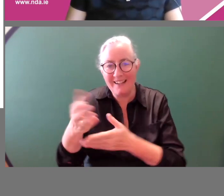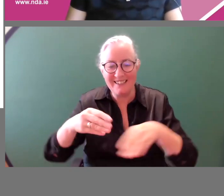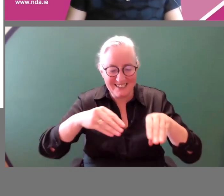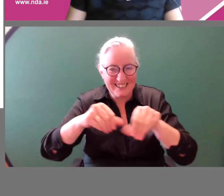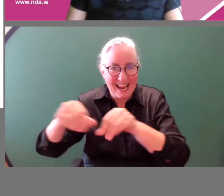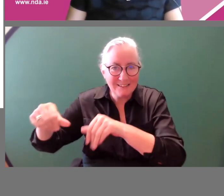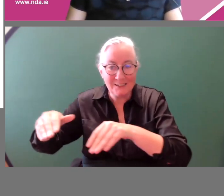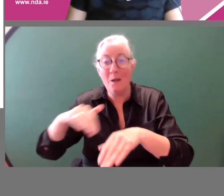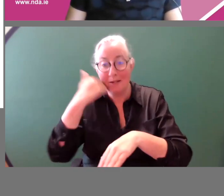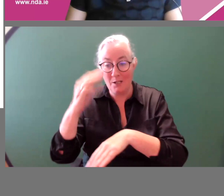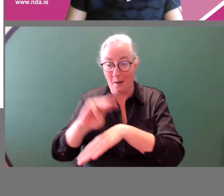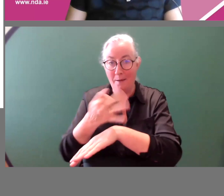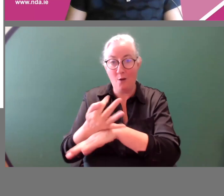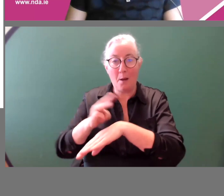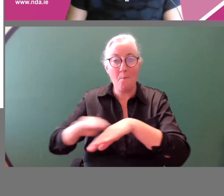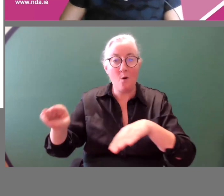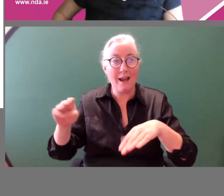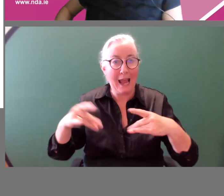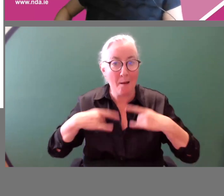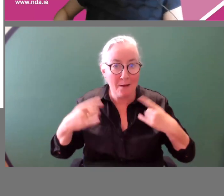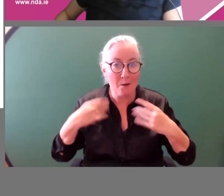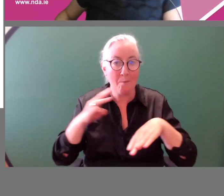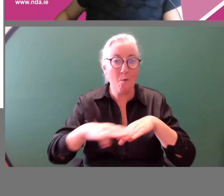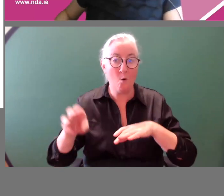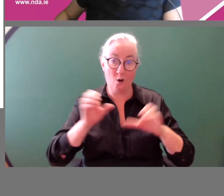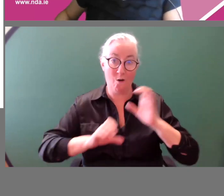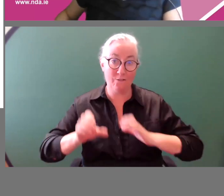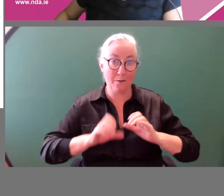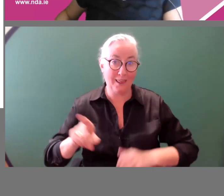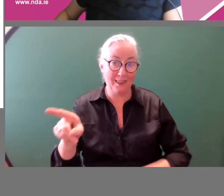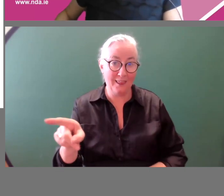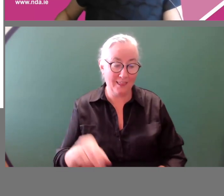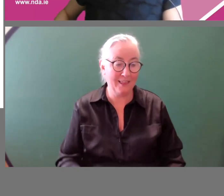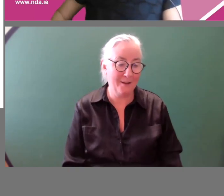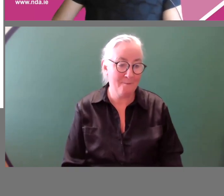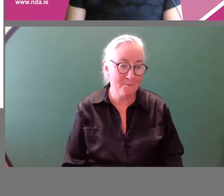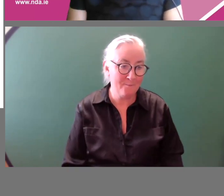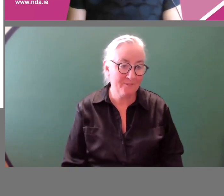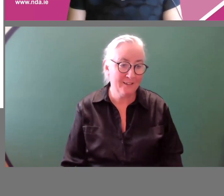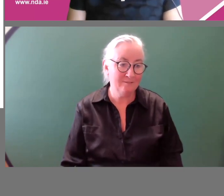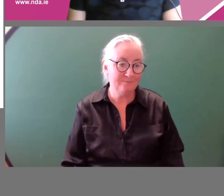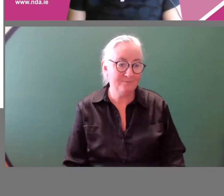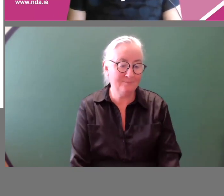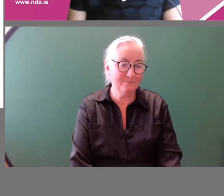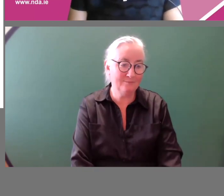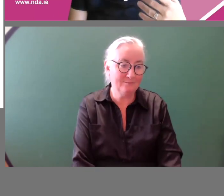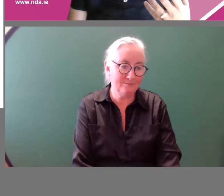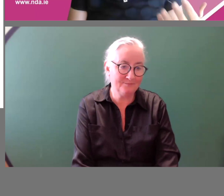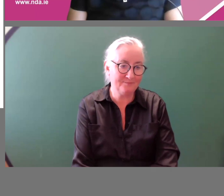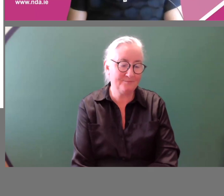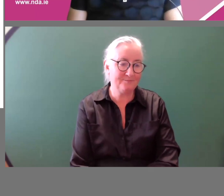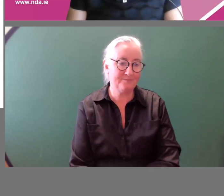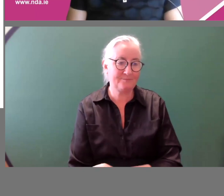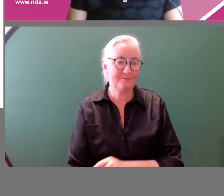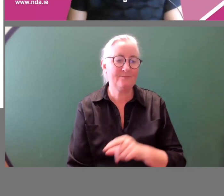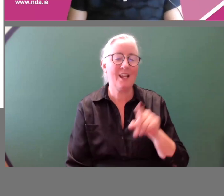parents were much happier and more comfortable. So to look at this slightly in reverse. On this